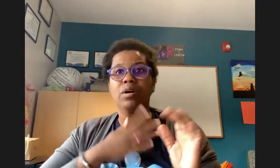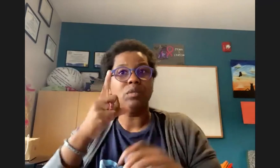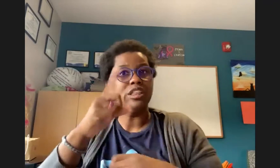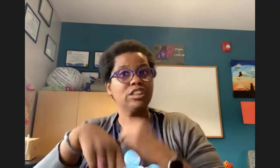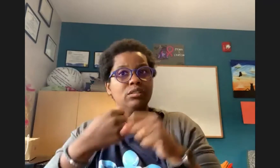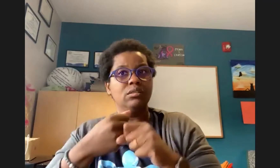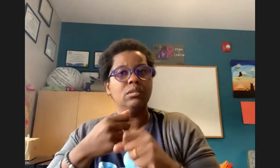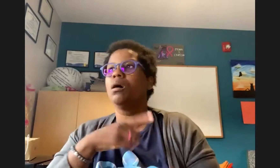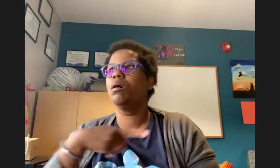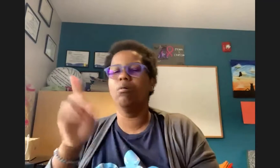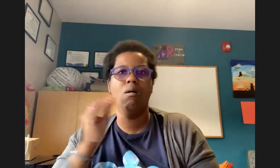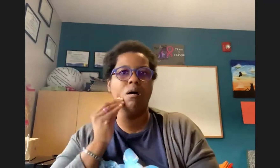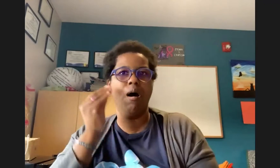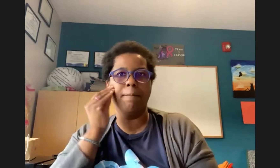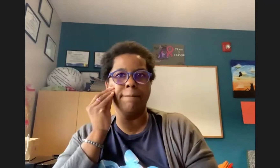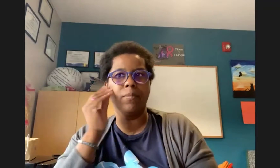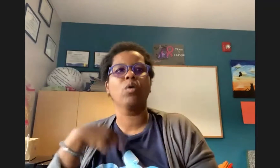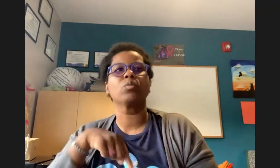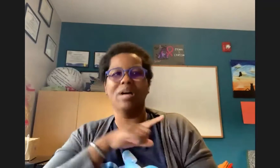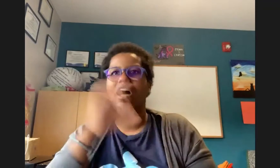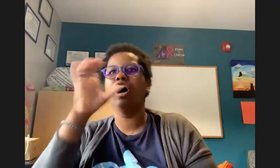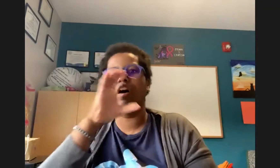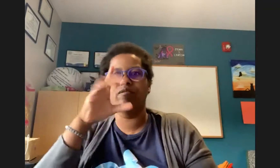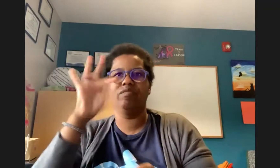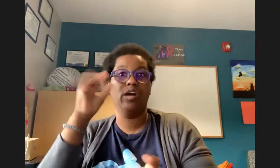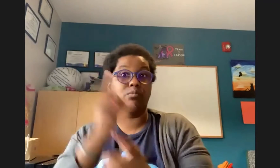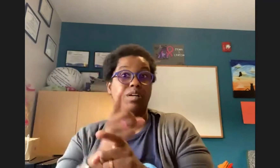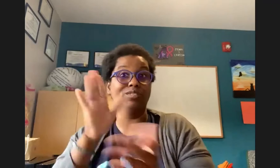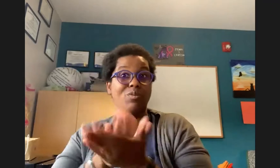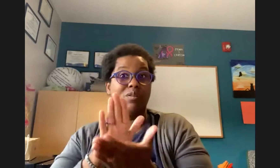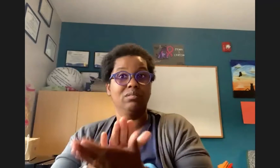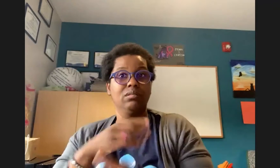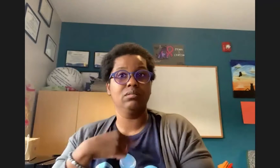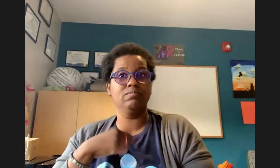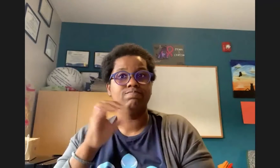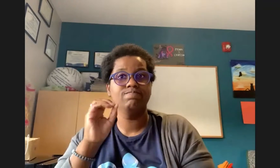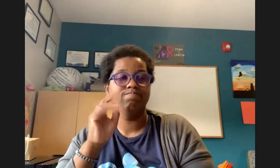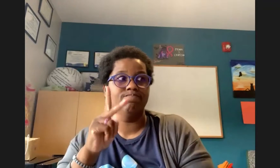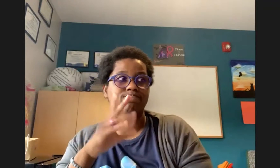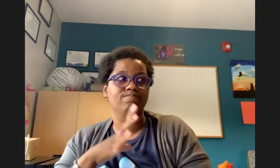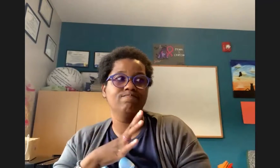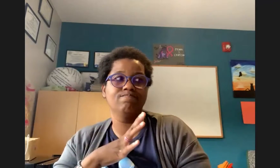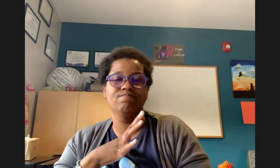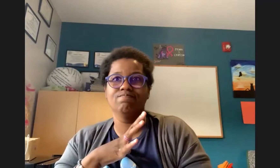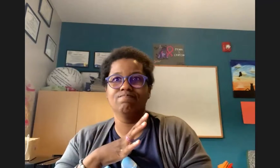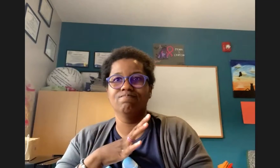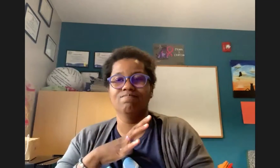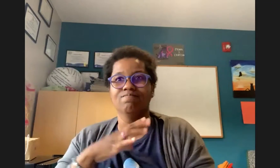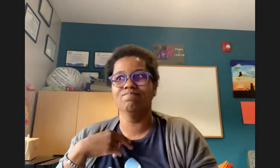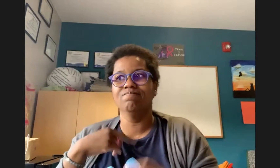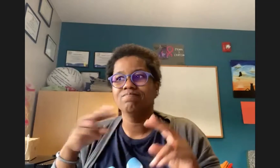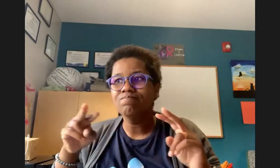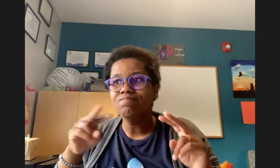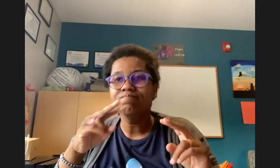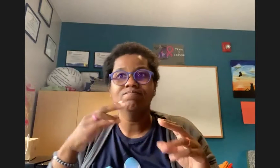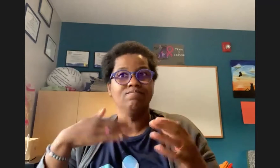and if you don't like it in a year you can come back home, and we'll look for another school that's a better fit. So...